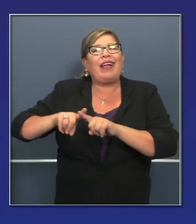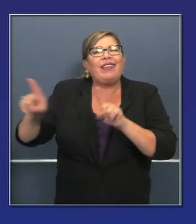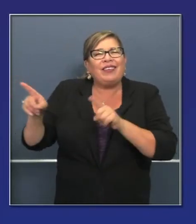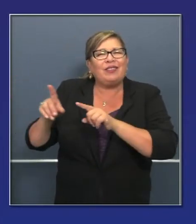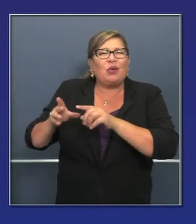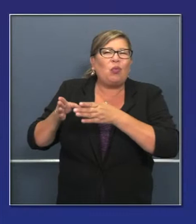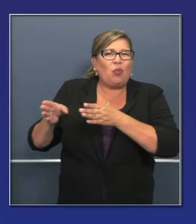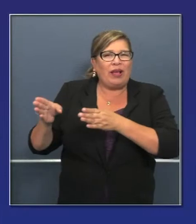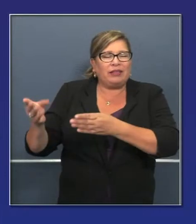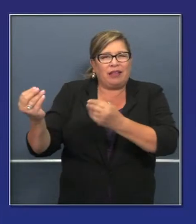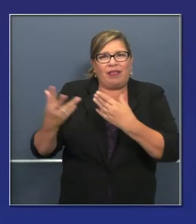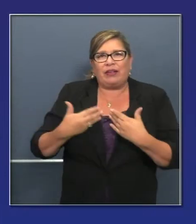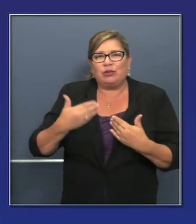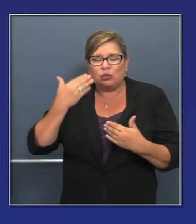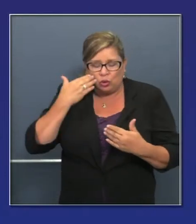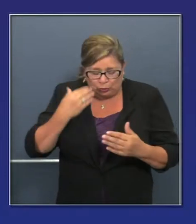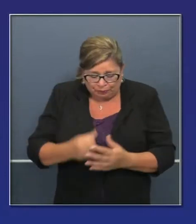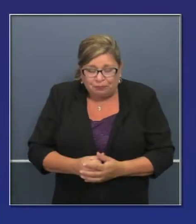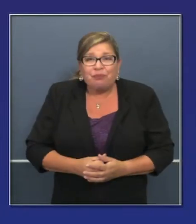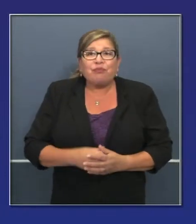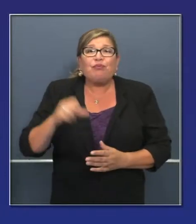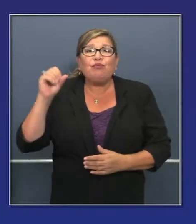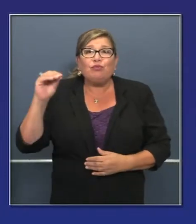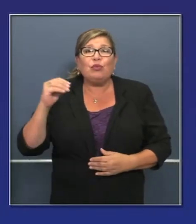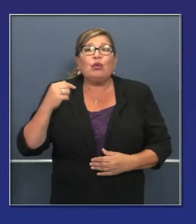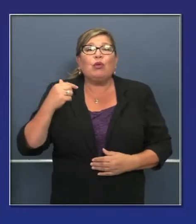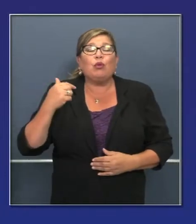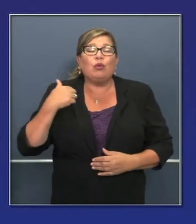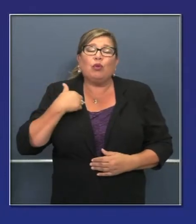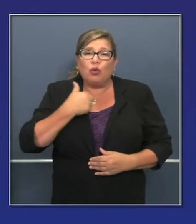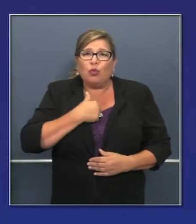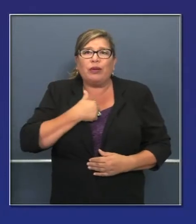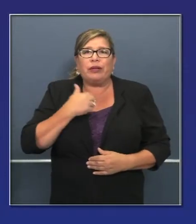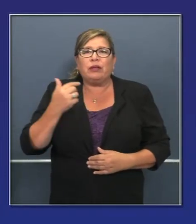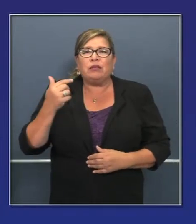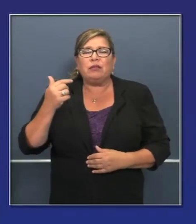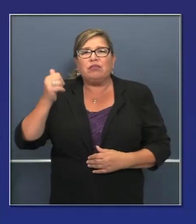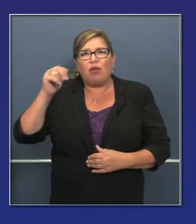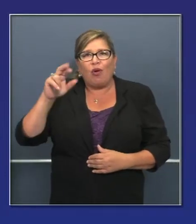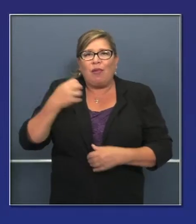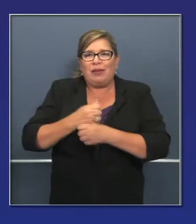not being vigilant at the local level in terms of our training protocols and training capacity